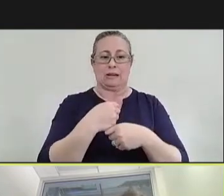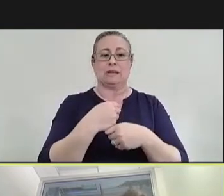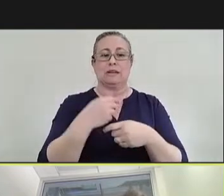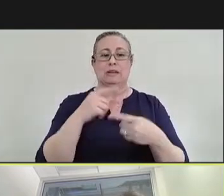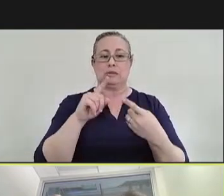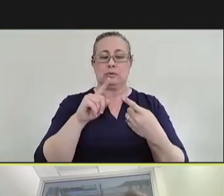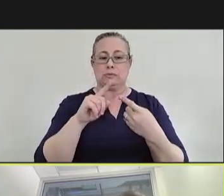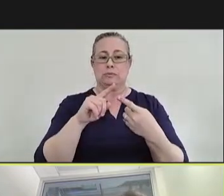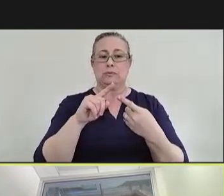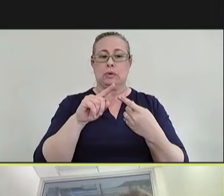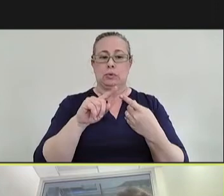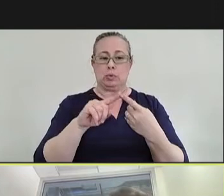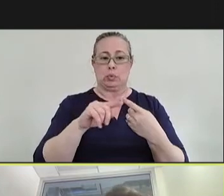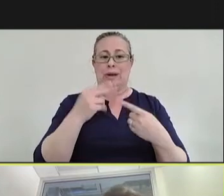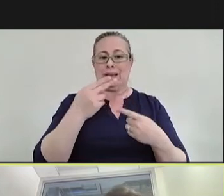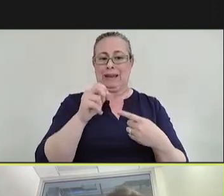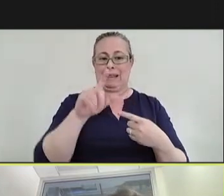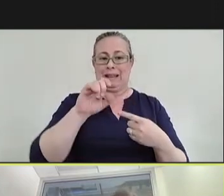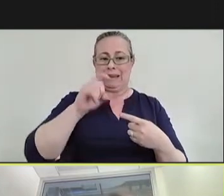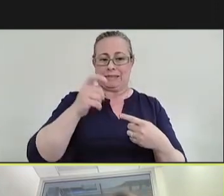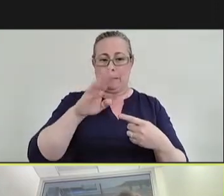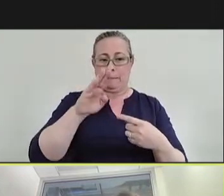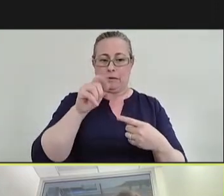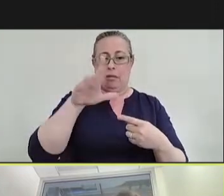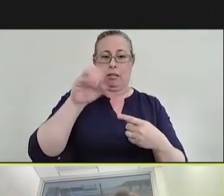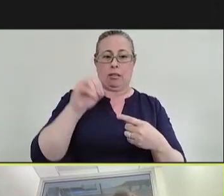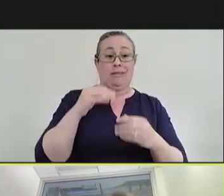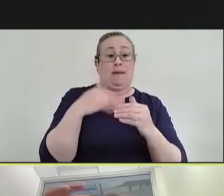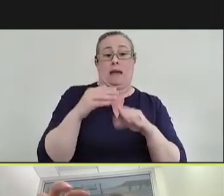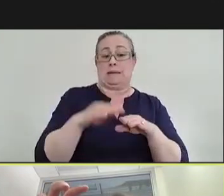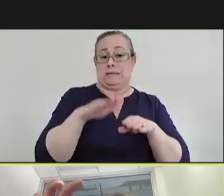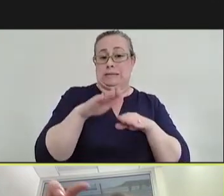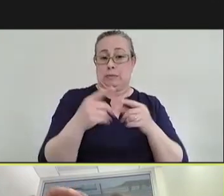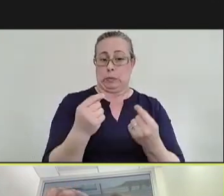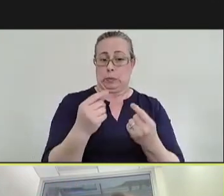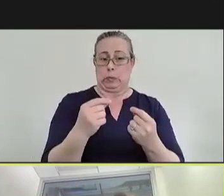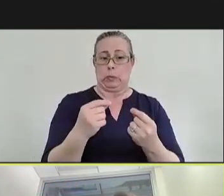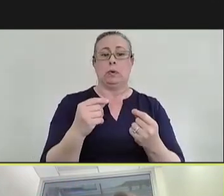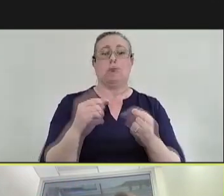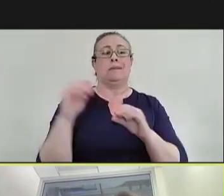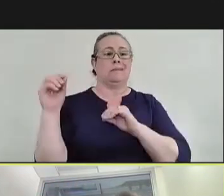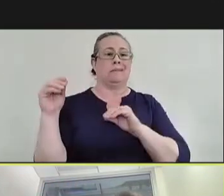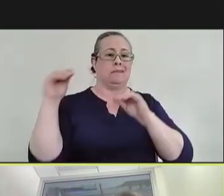extend it out. And then the next step to this now is you dock the GP120 trimer and find the best